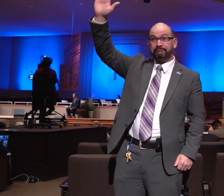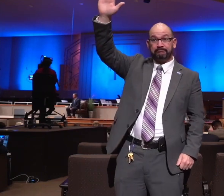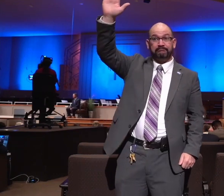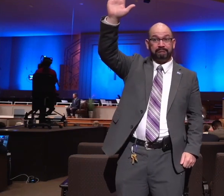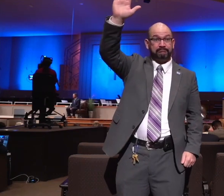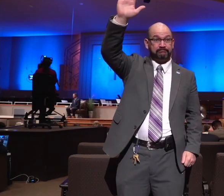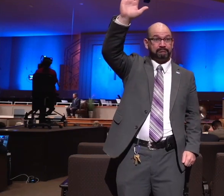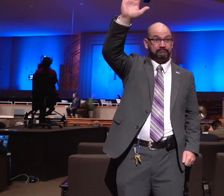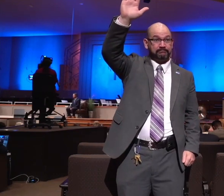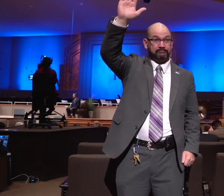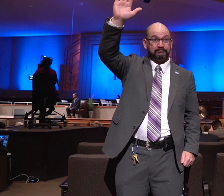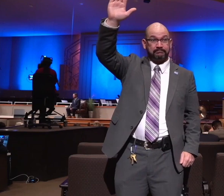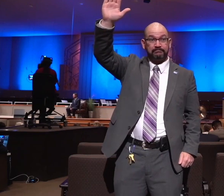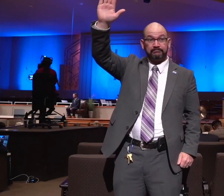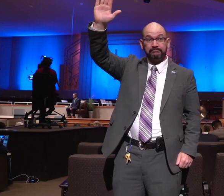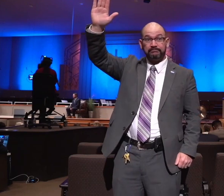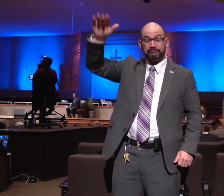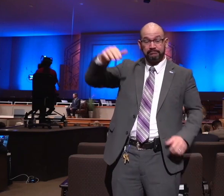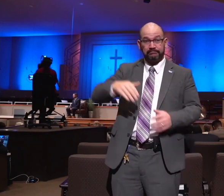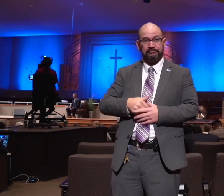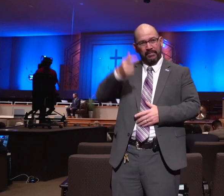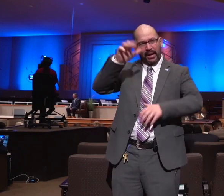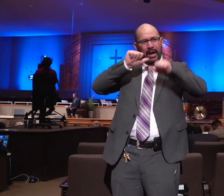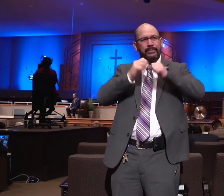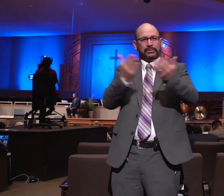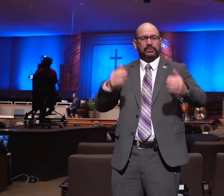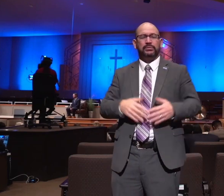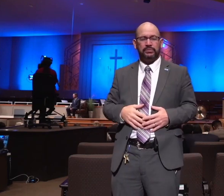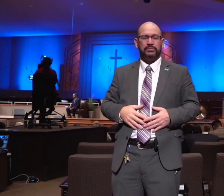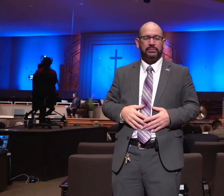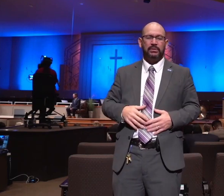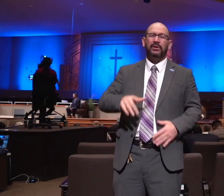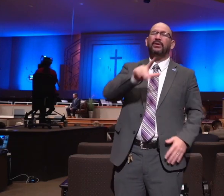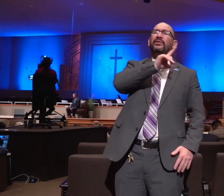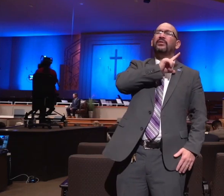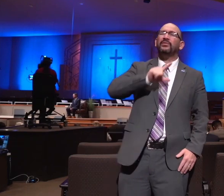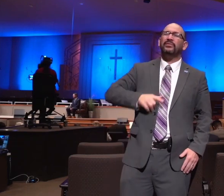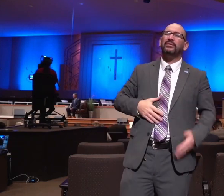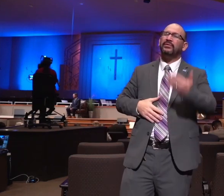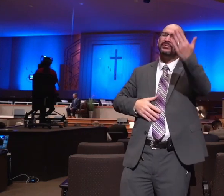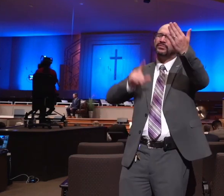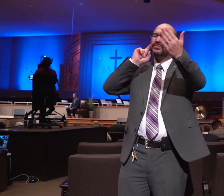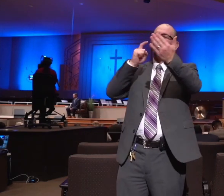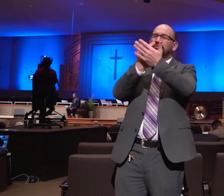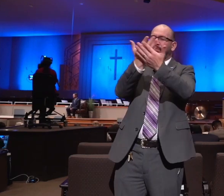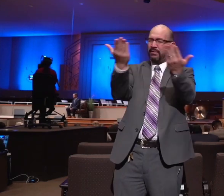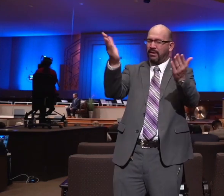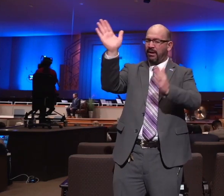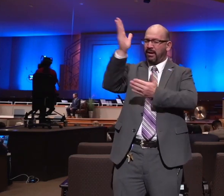bless you God bless you Lord